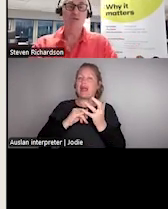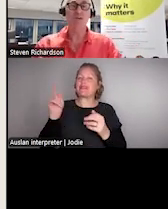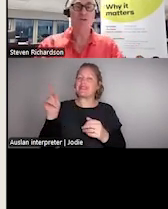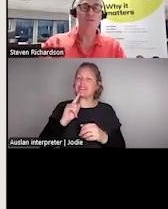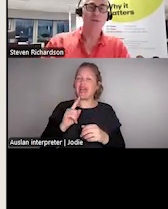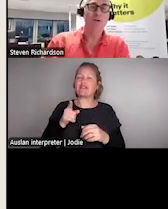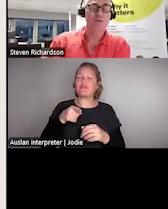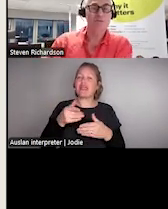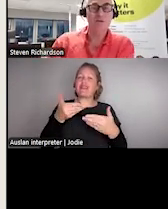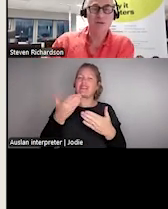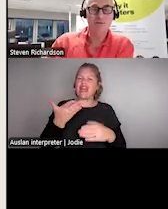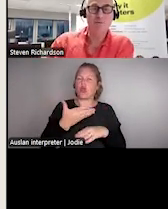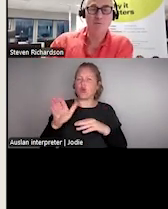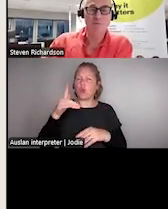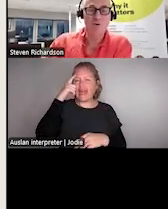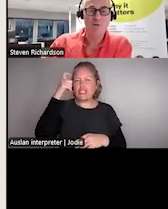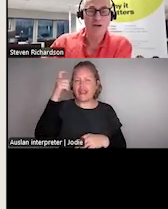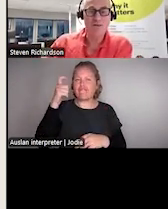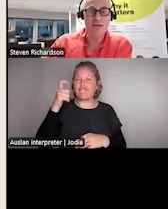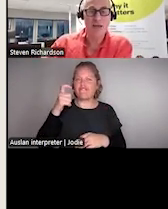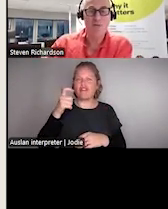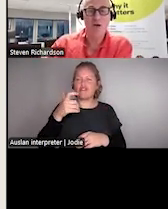initiative so we are certainly going to give it a good crack and see how we